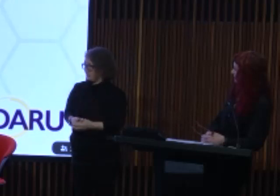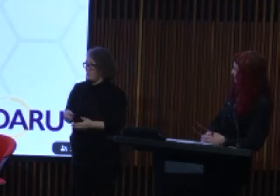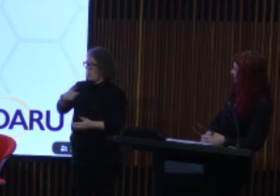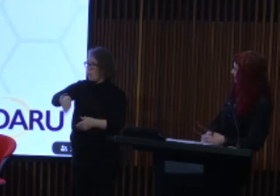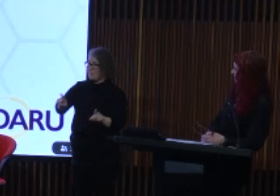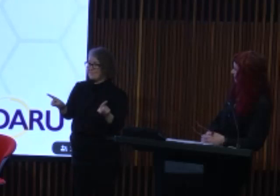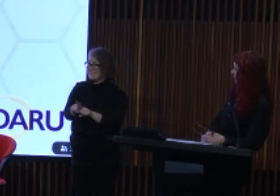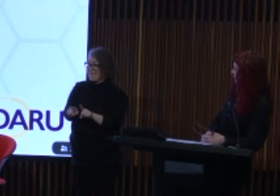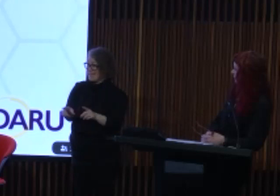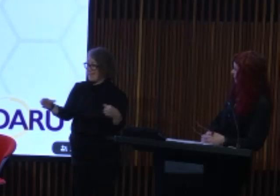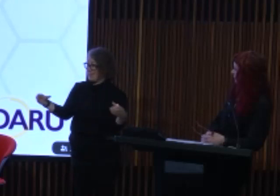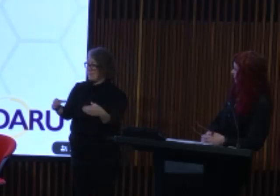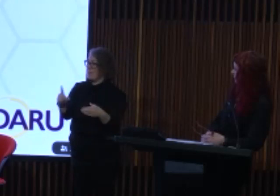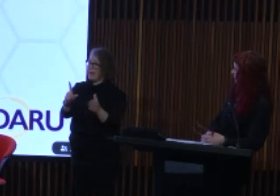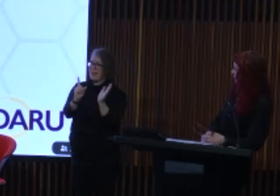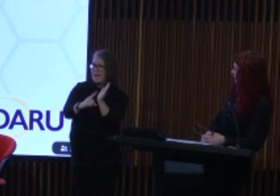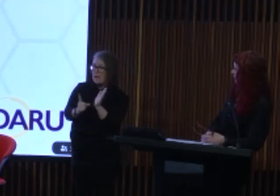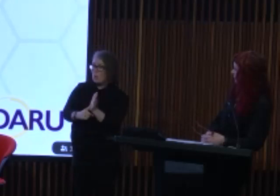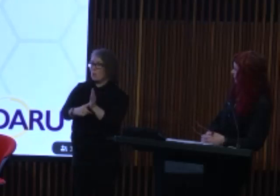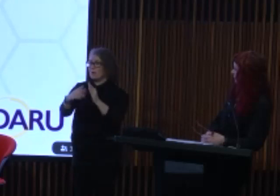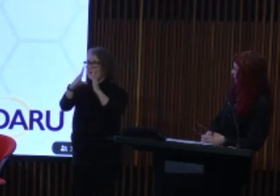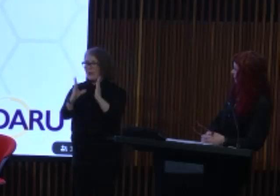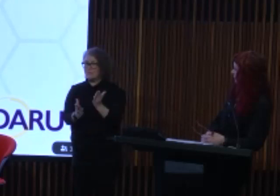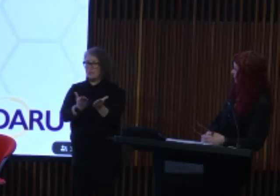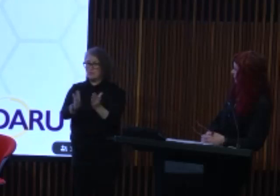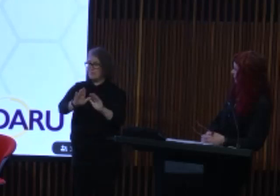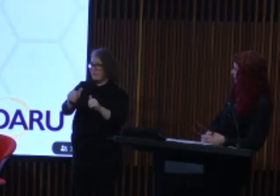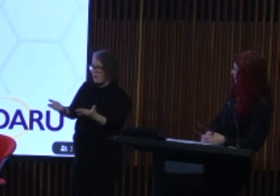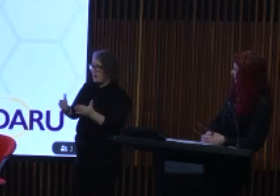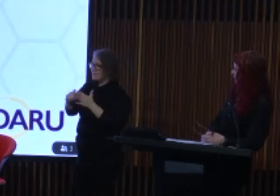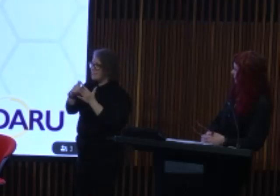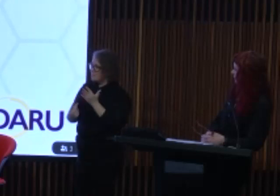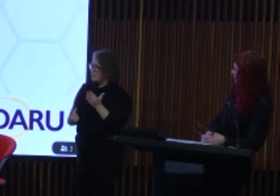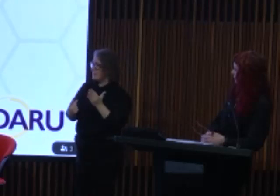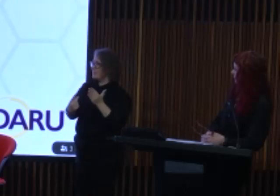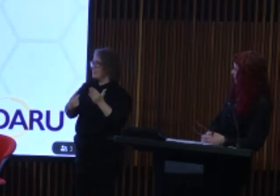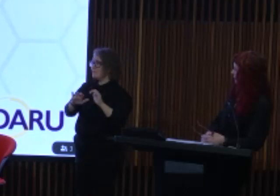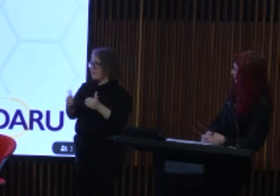but the landlords, the housing service providers, the disability housing providers are not showing